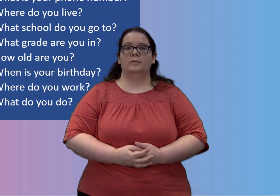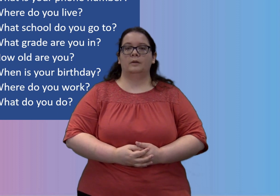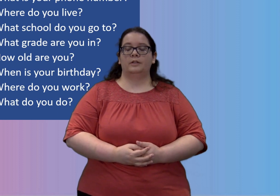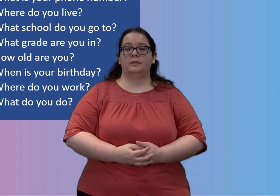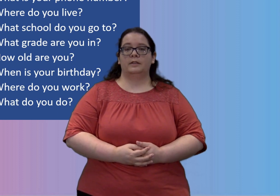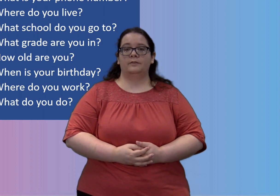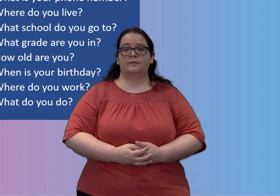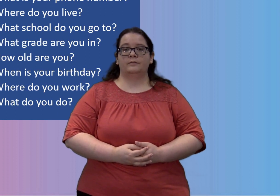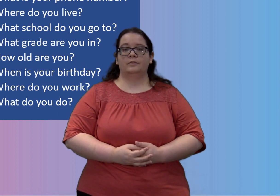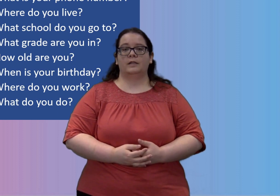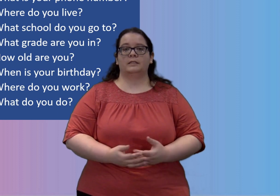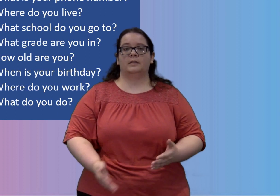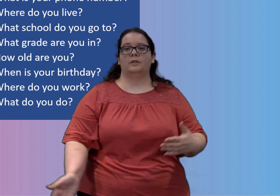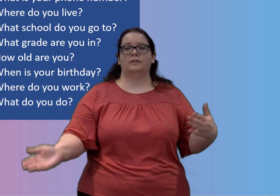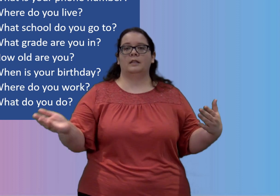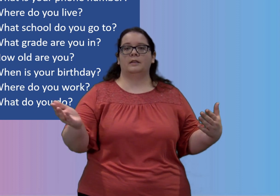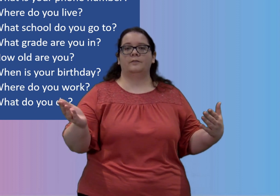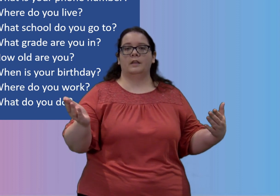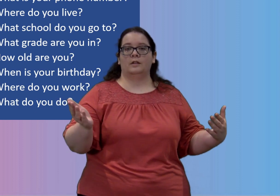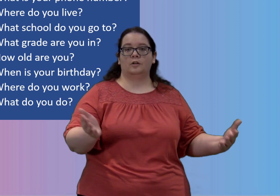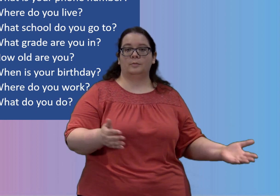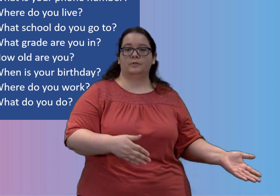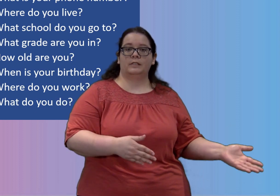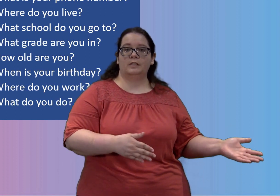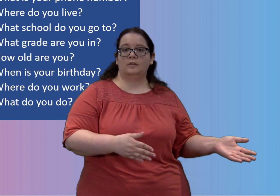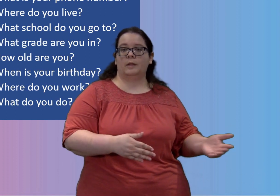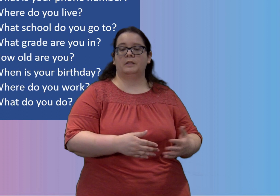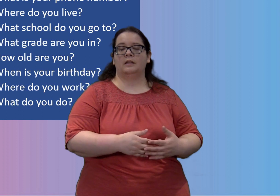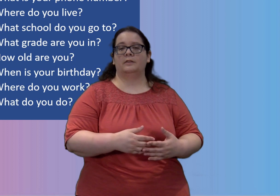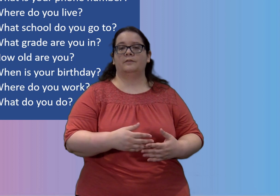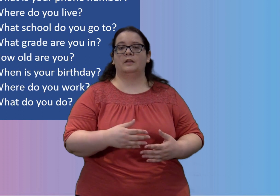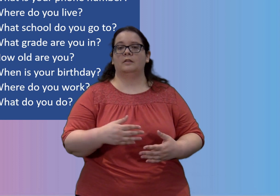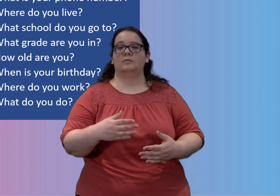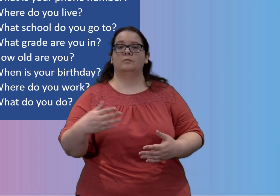Where do you live? You're asking them whether they live in Corpus Christi or maybe they live in